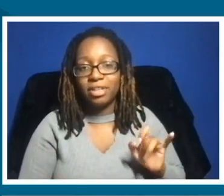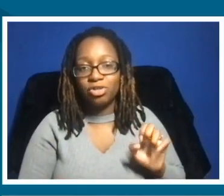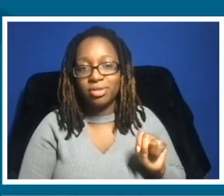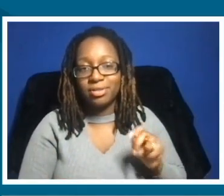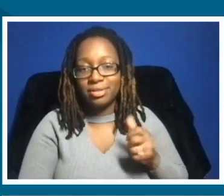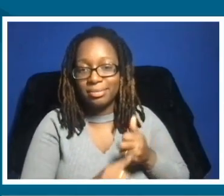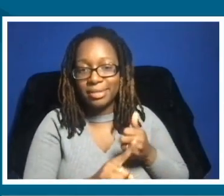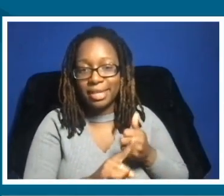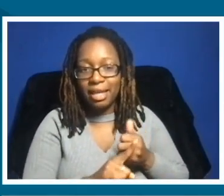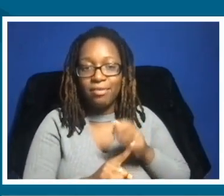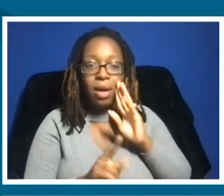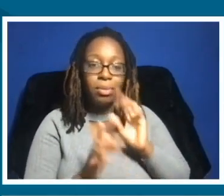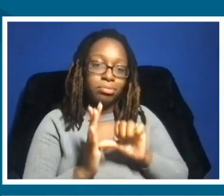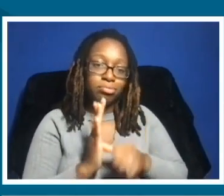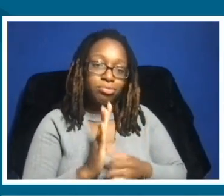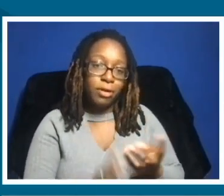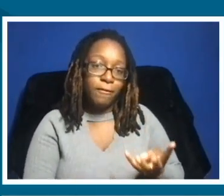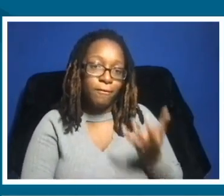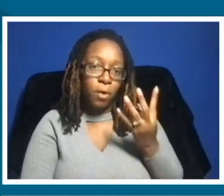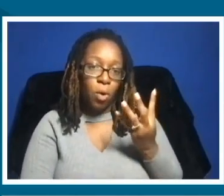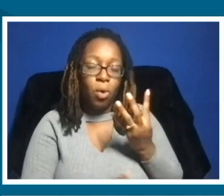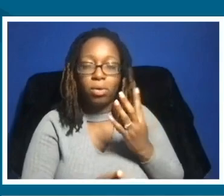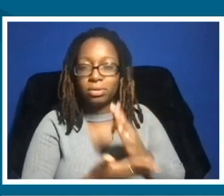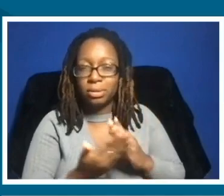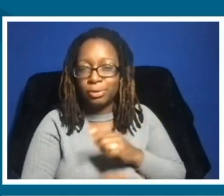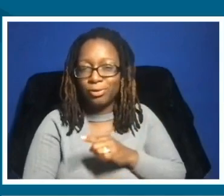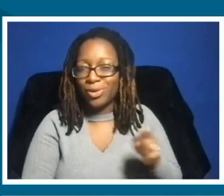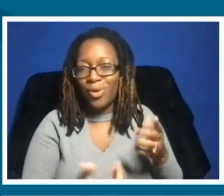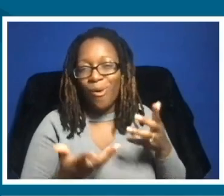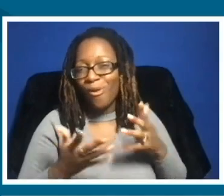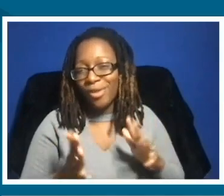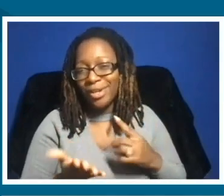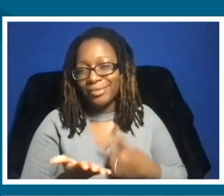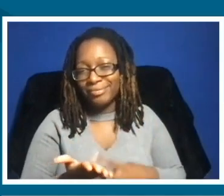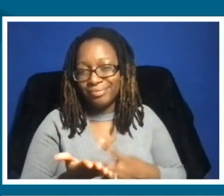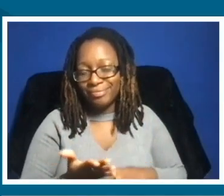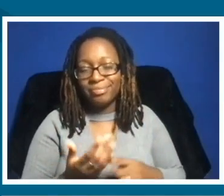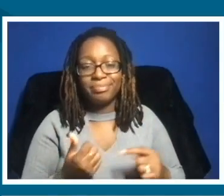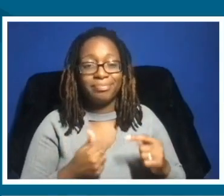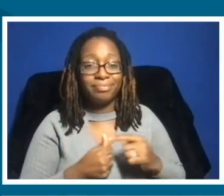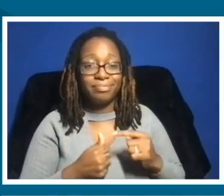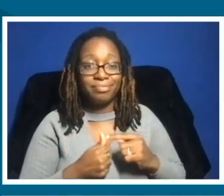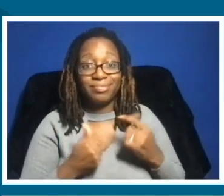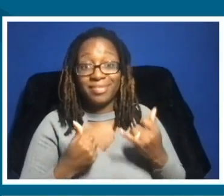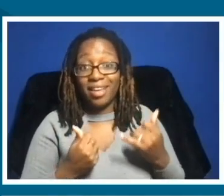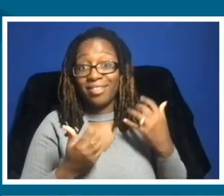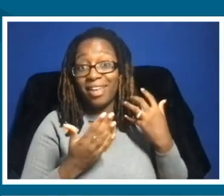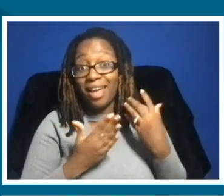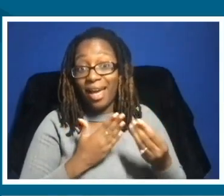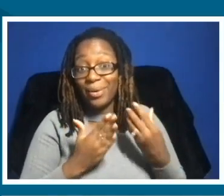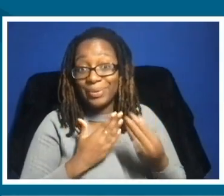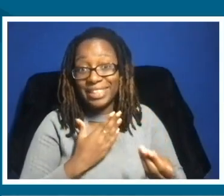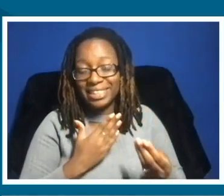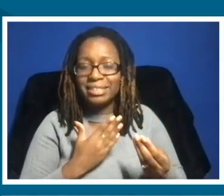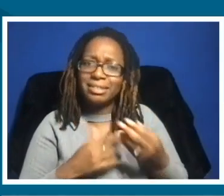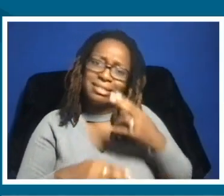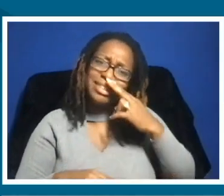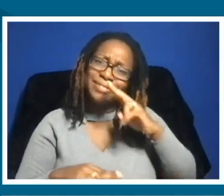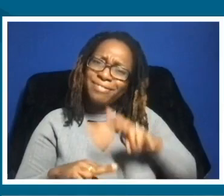have already highlighted in using the q a feature but number one getting out getting out is fun it's something to